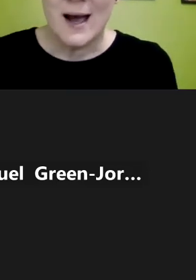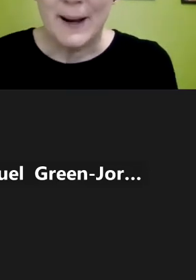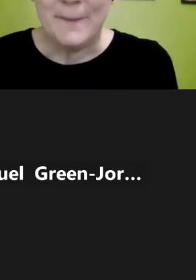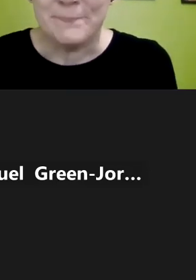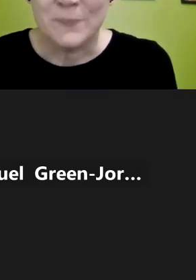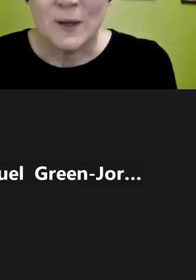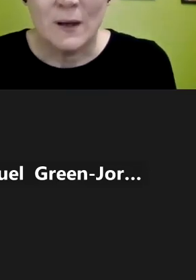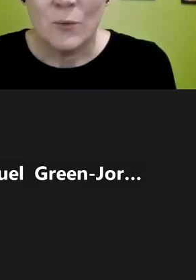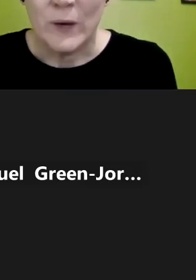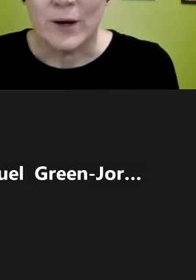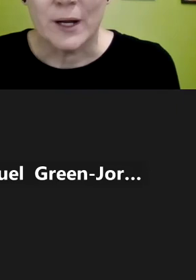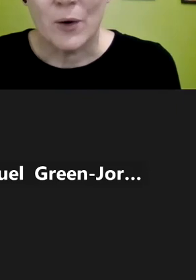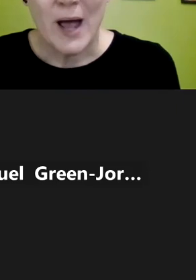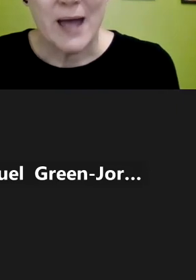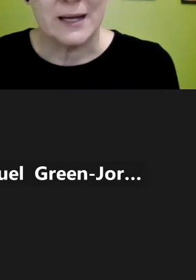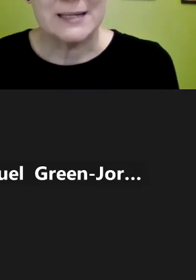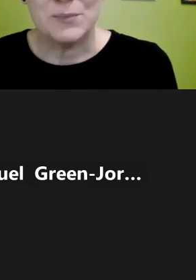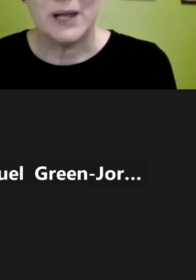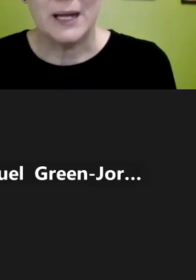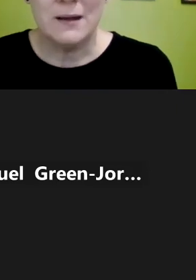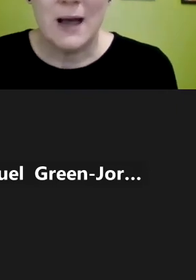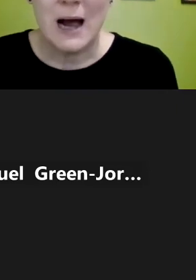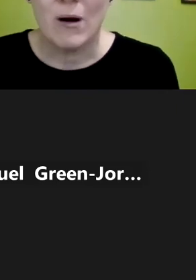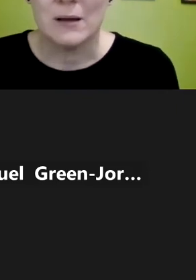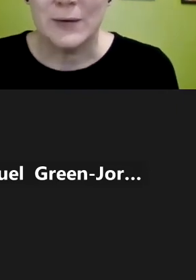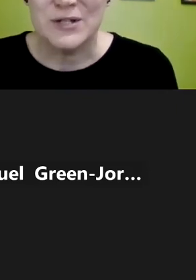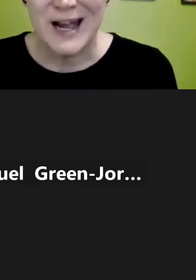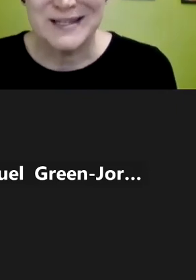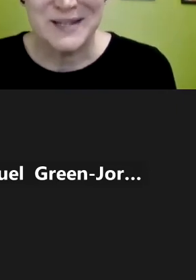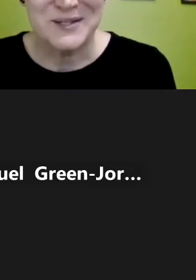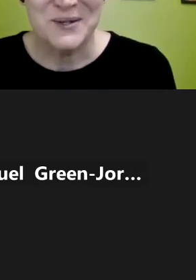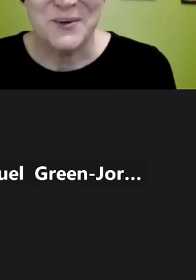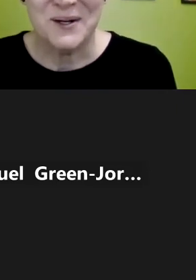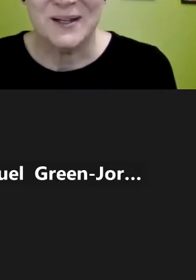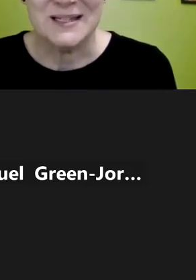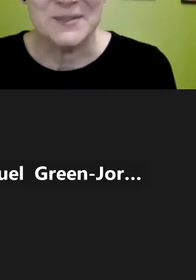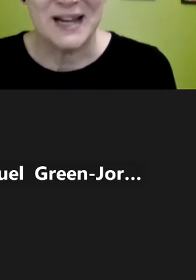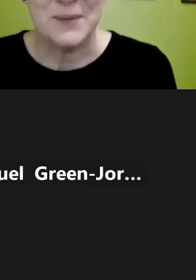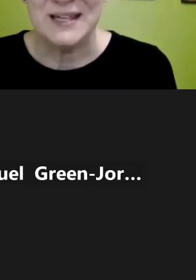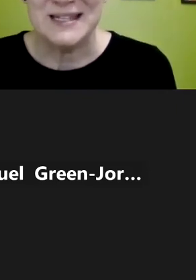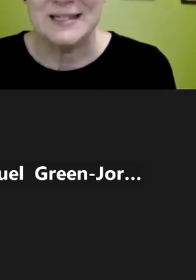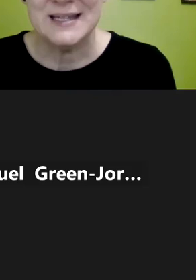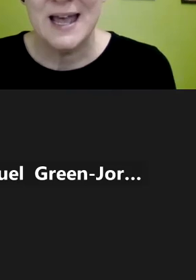We are gonna go ahead and explain our language access to you all and some tech